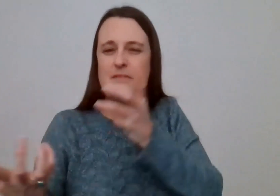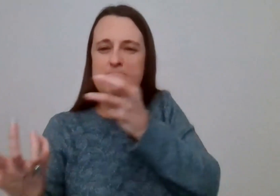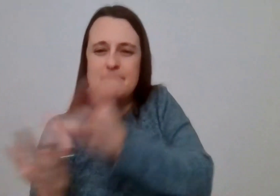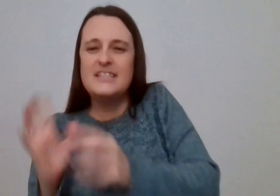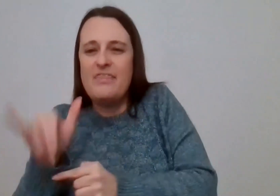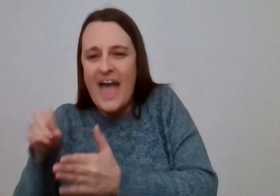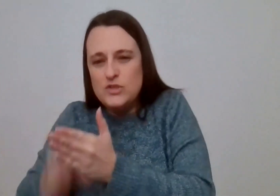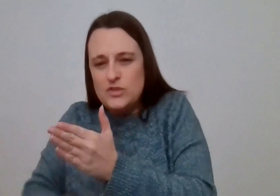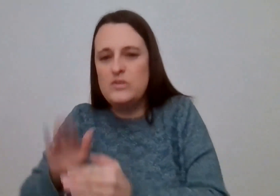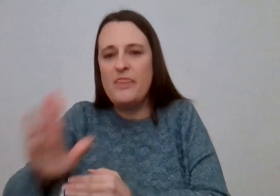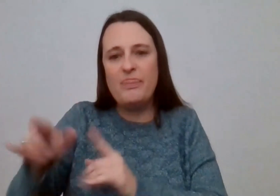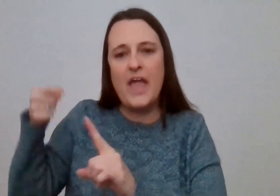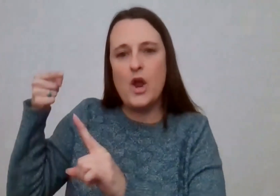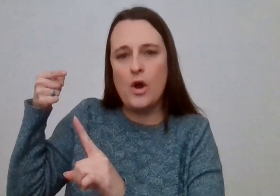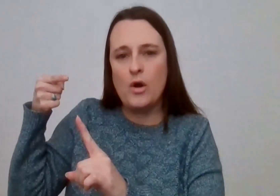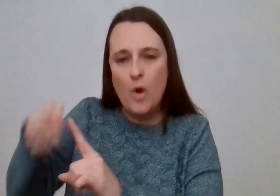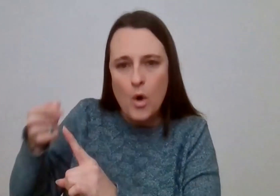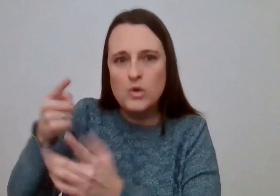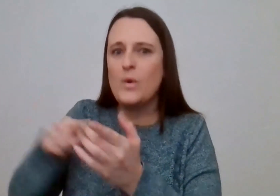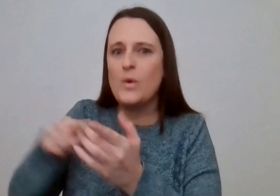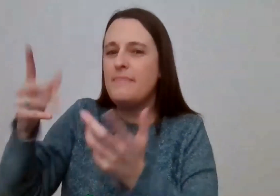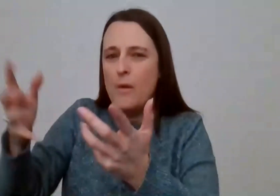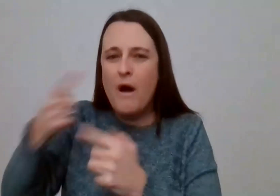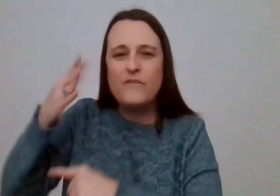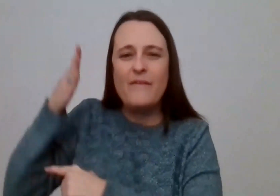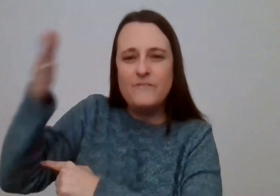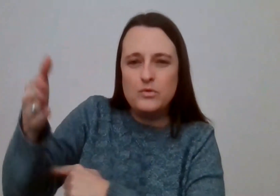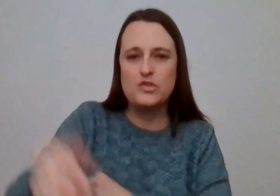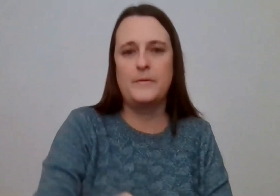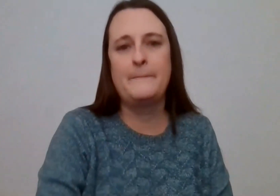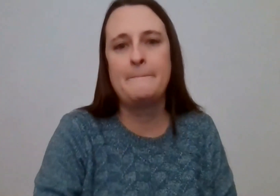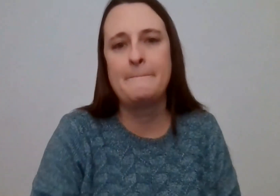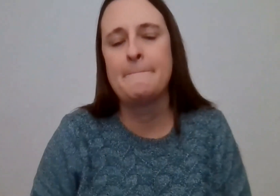attain in the years to come or as a senior who needs to meet graduation requirements all that